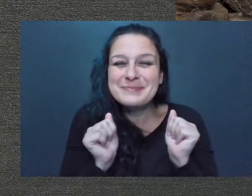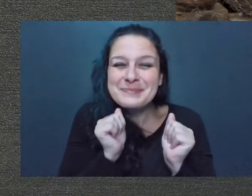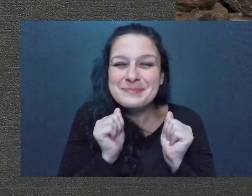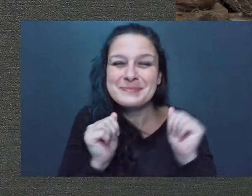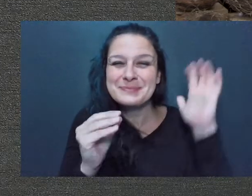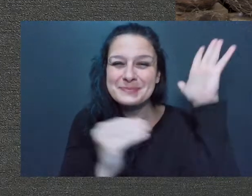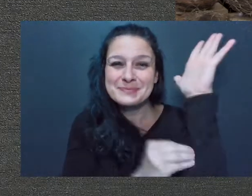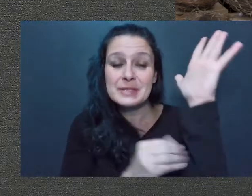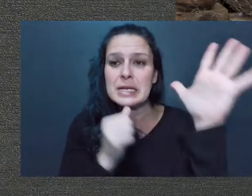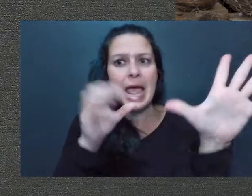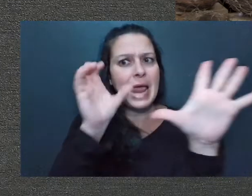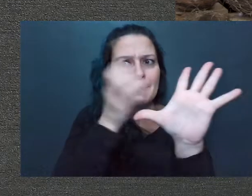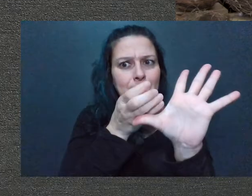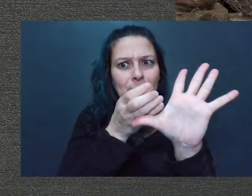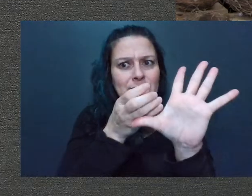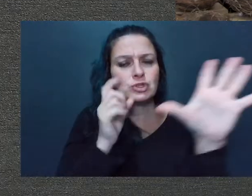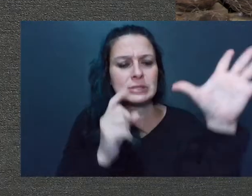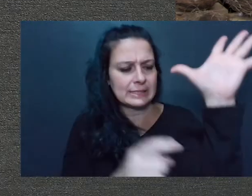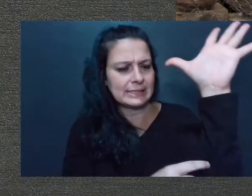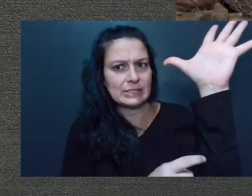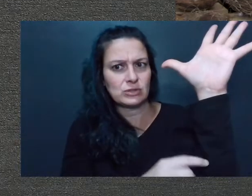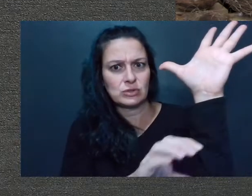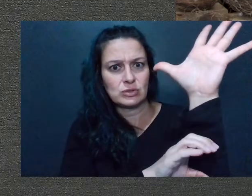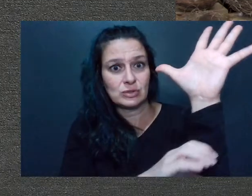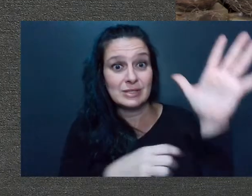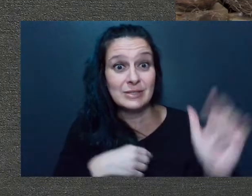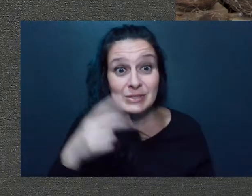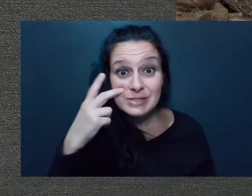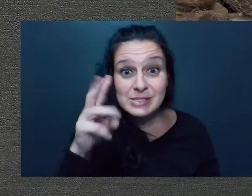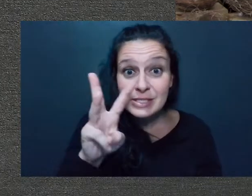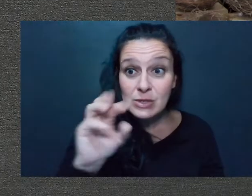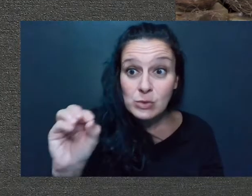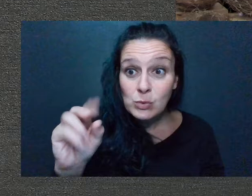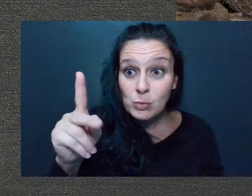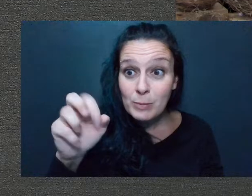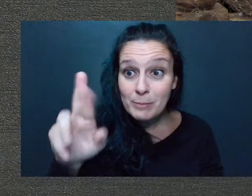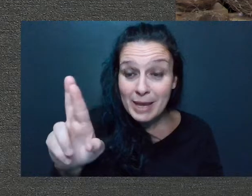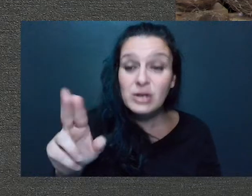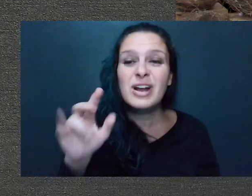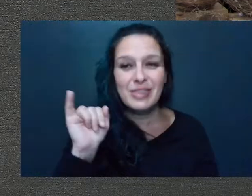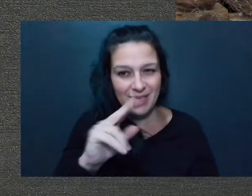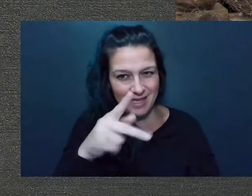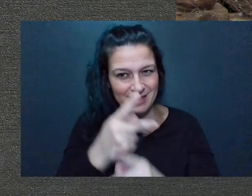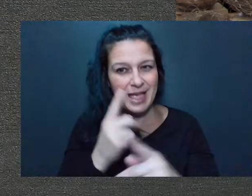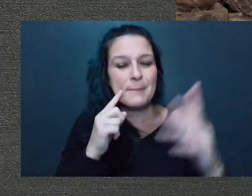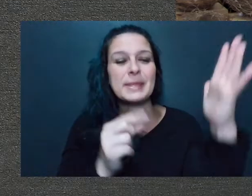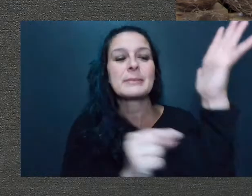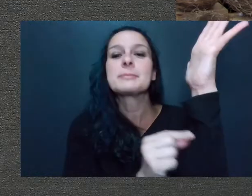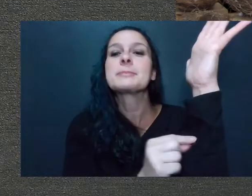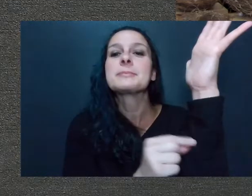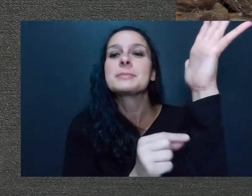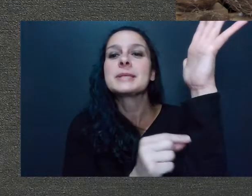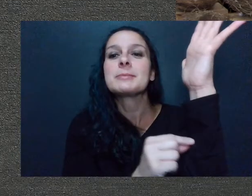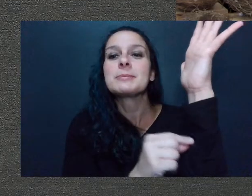not on the branch. And a woodpecker, see the woodpecker? The woodpecker is someone who loves to lay their eggs